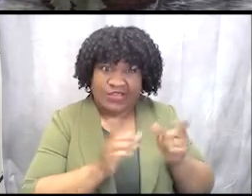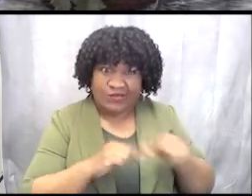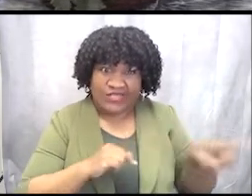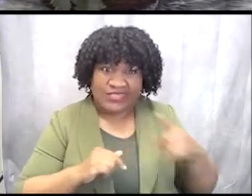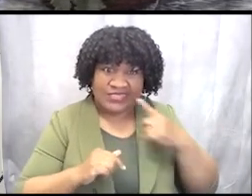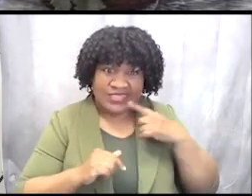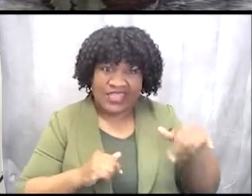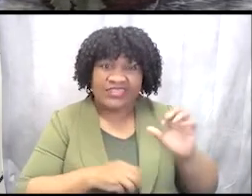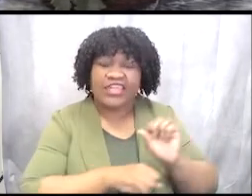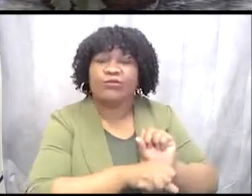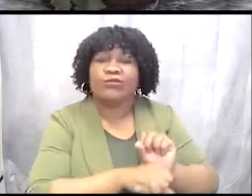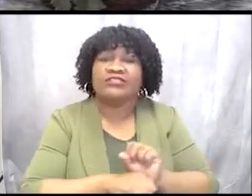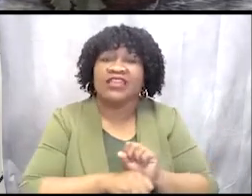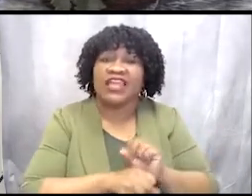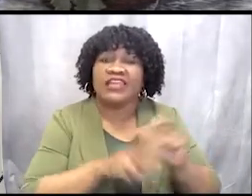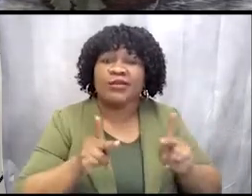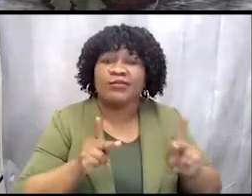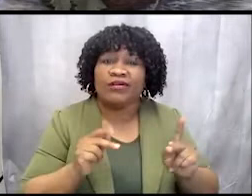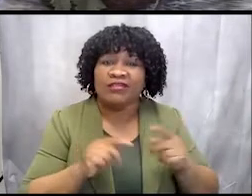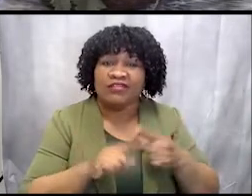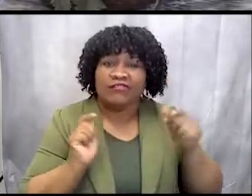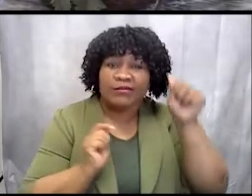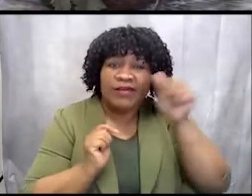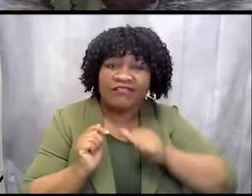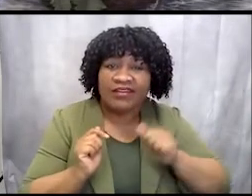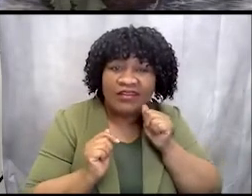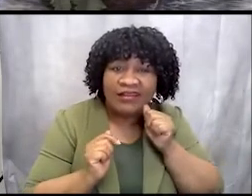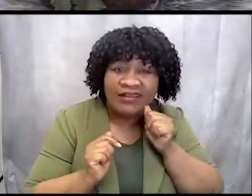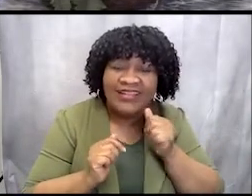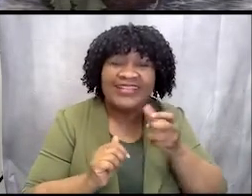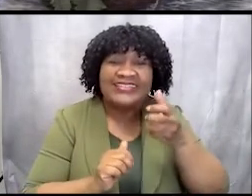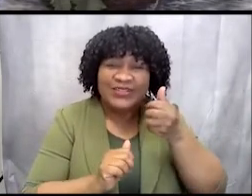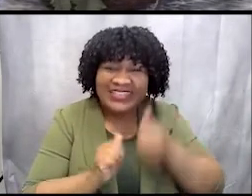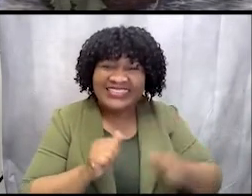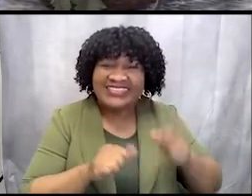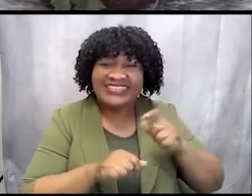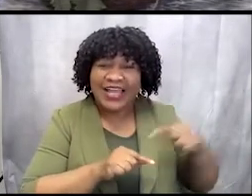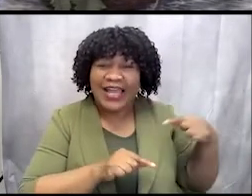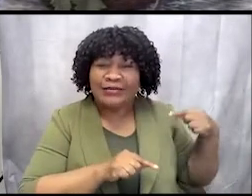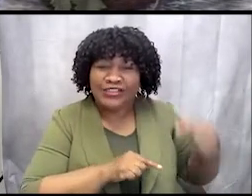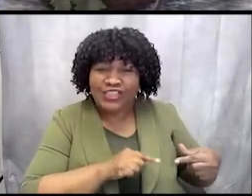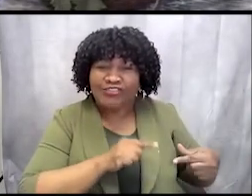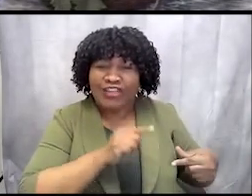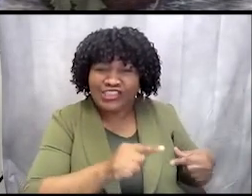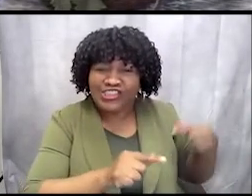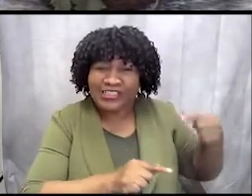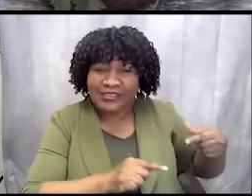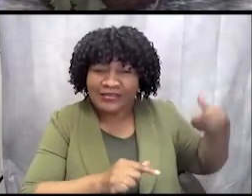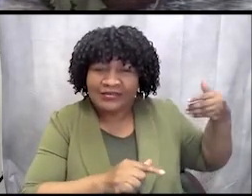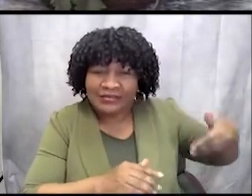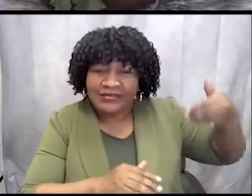were enslaved Africans. And so each generation has had to figure out